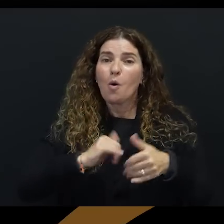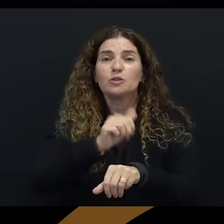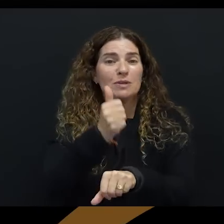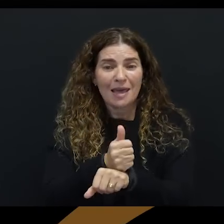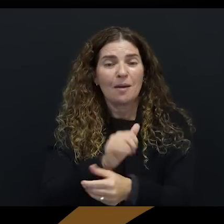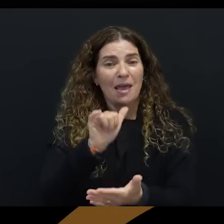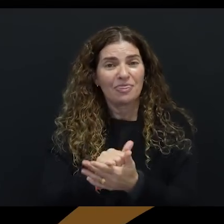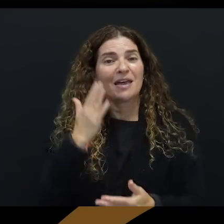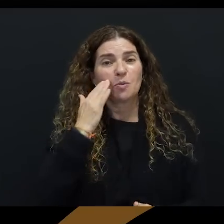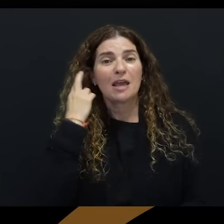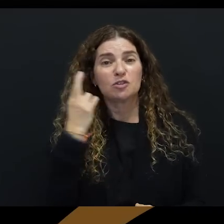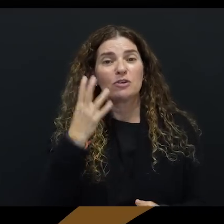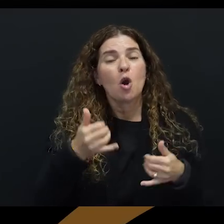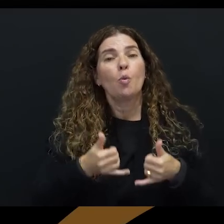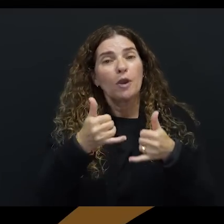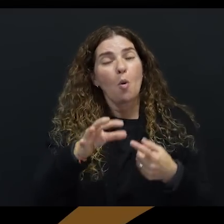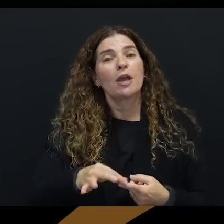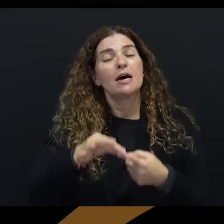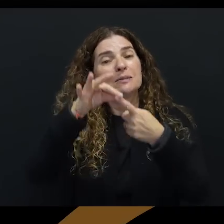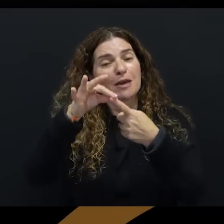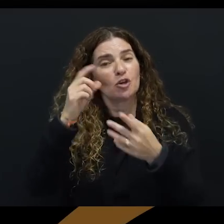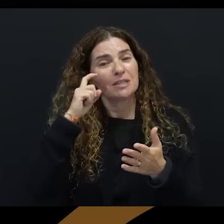exemplifies the spirit of the AccessAbility Awards